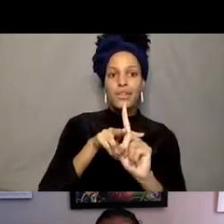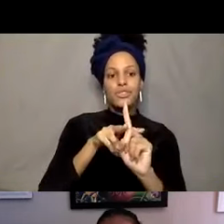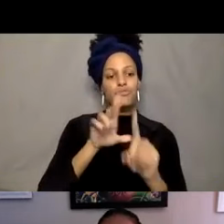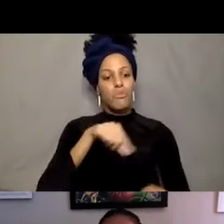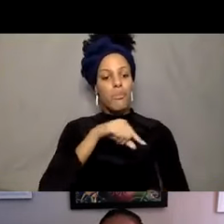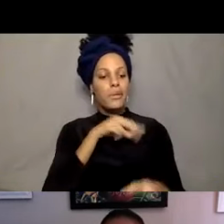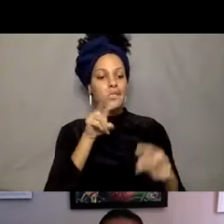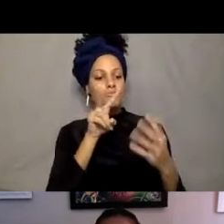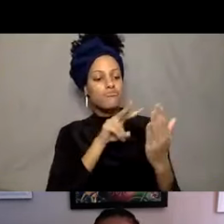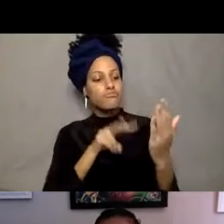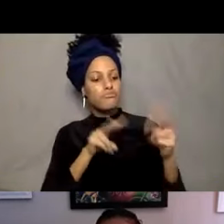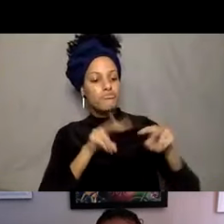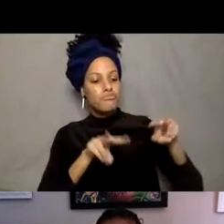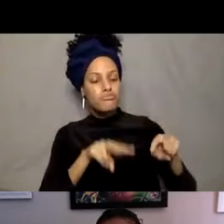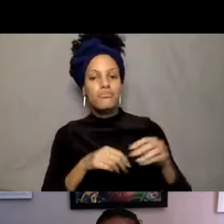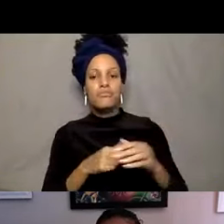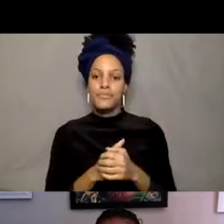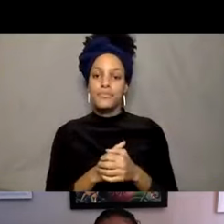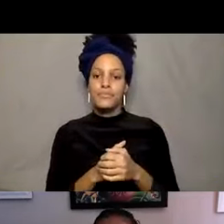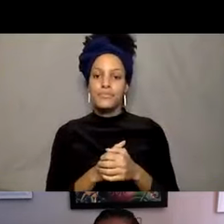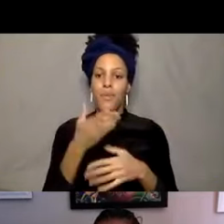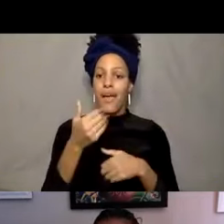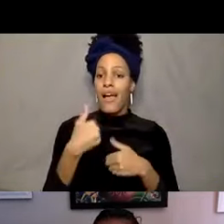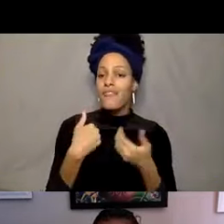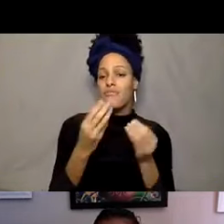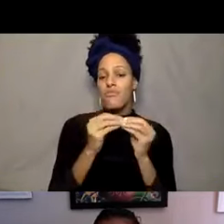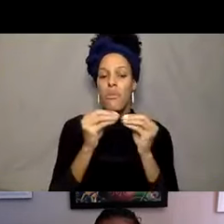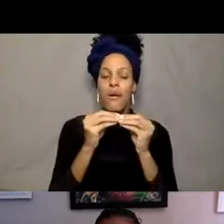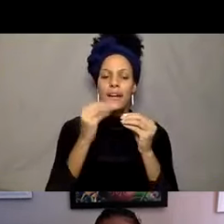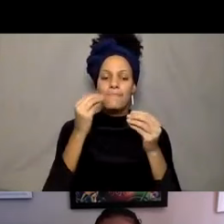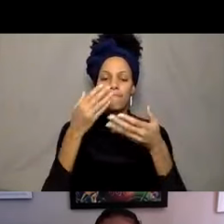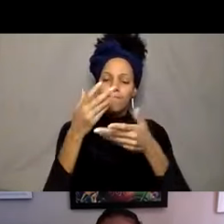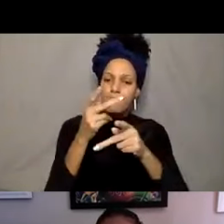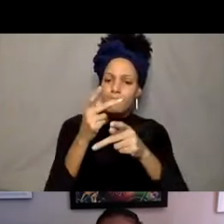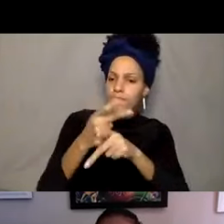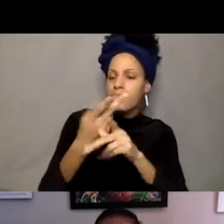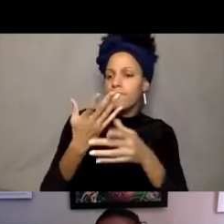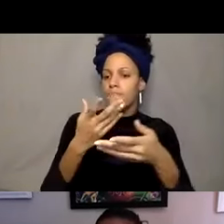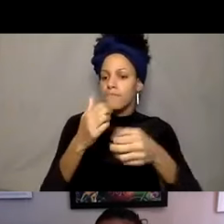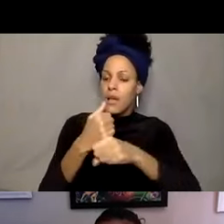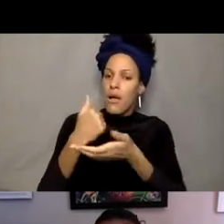We'll do some initial refining and framing of with you, and we'll review application materials